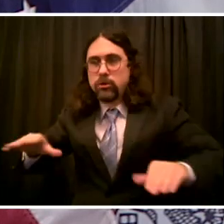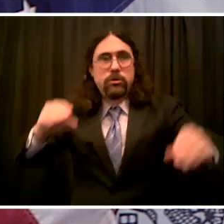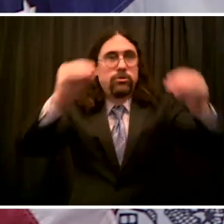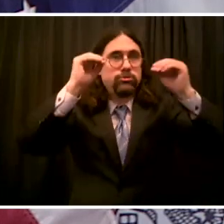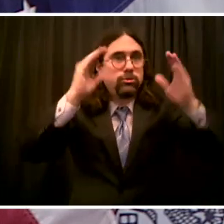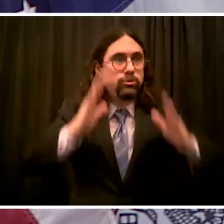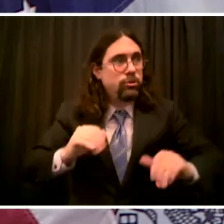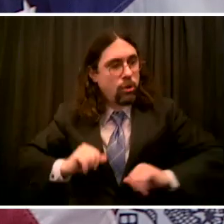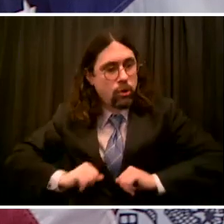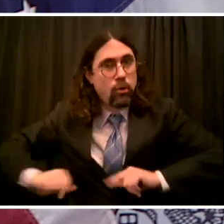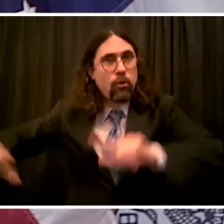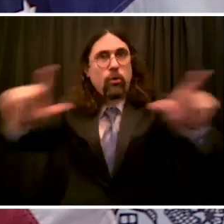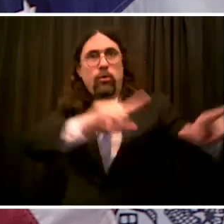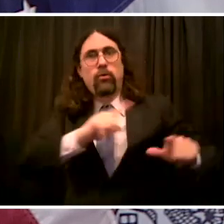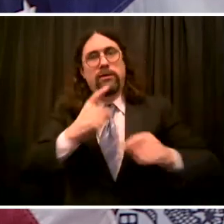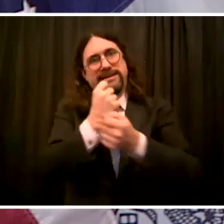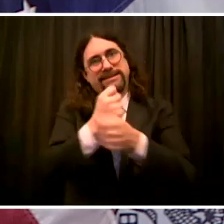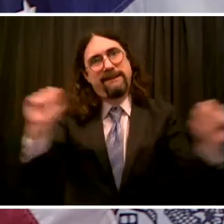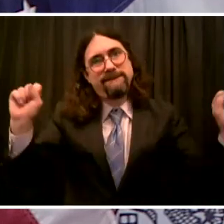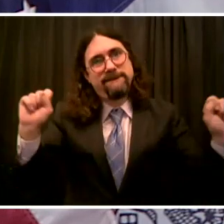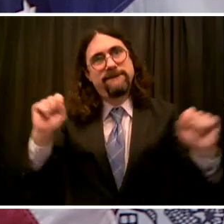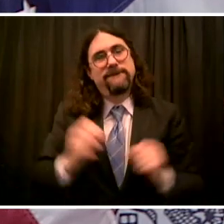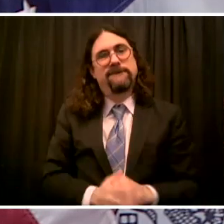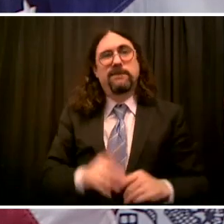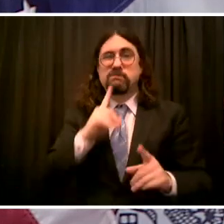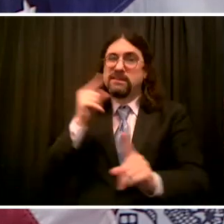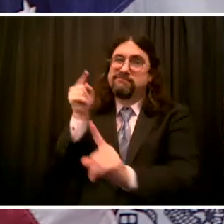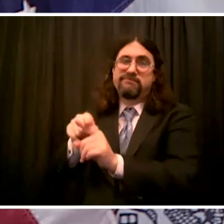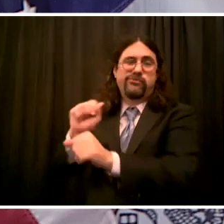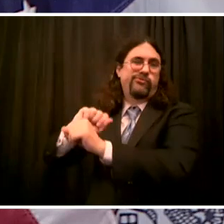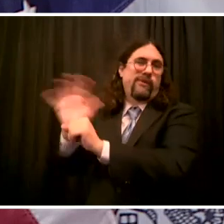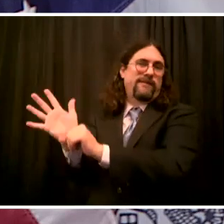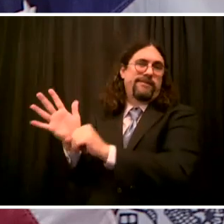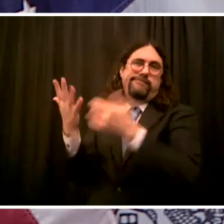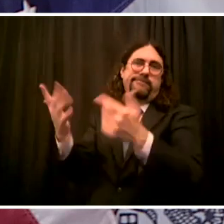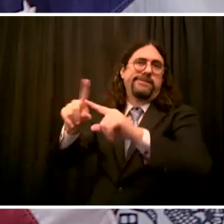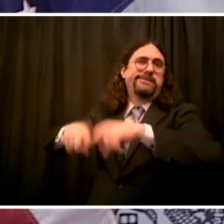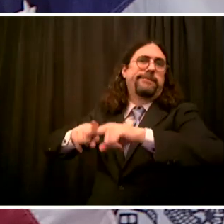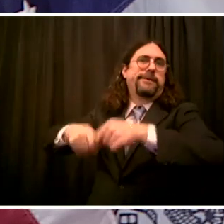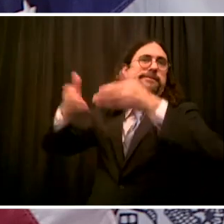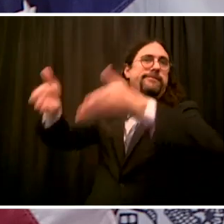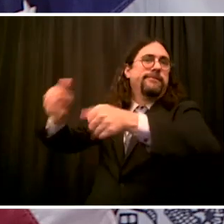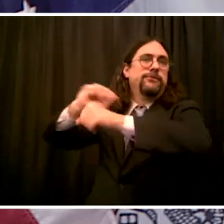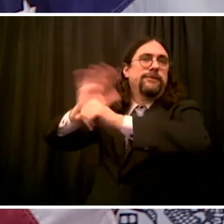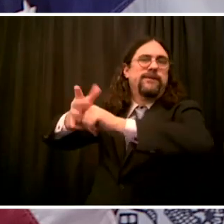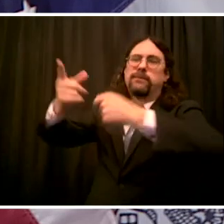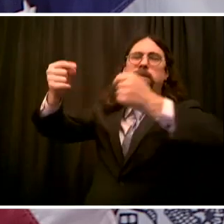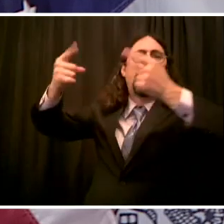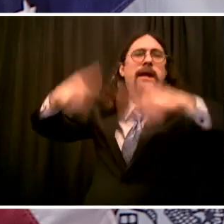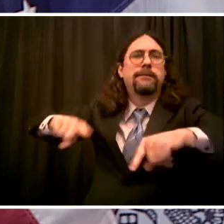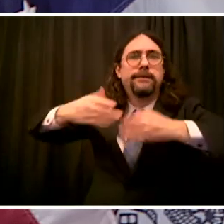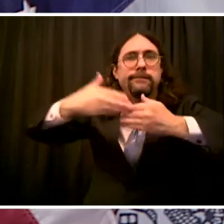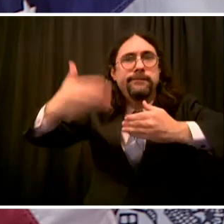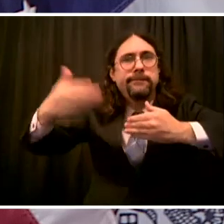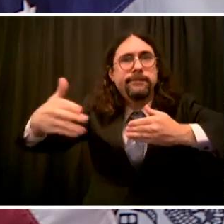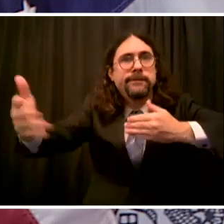WORKS IN SCHOOLS. THAT'S WHAT WE'RE PLANNING ON, THAT'S WHAT WE'RE GOING FOR. BUT IT WILL ALL